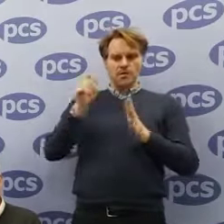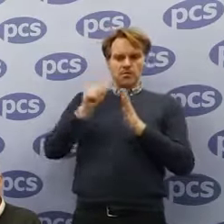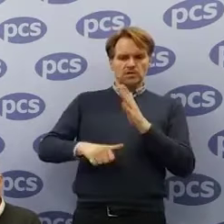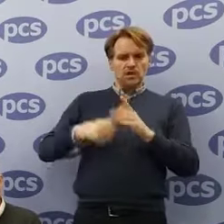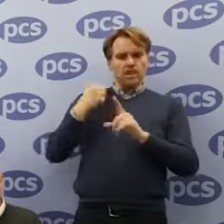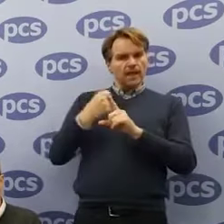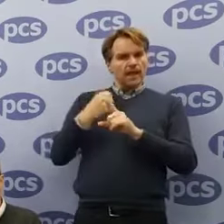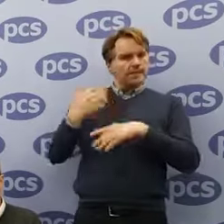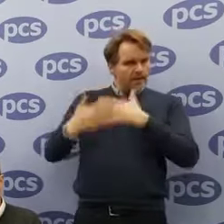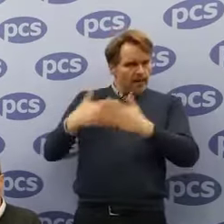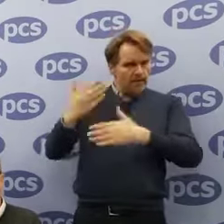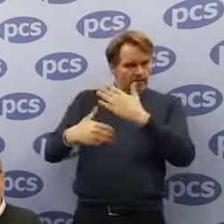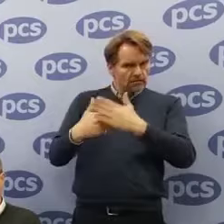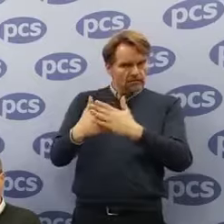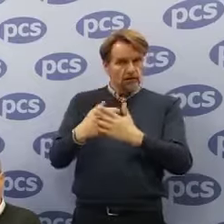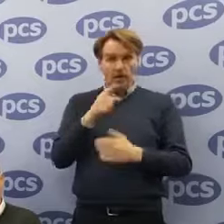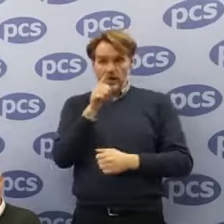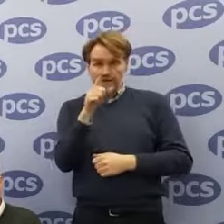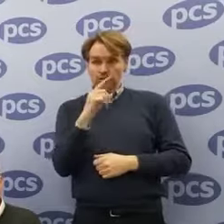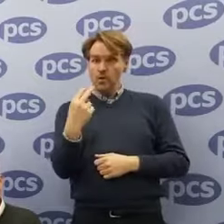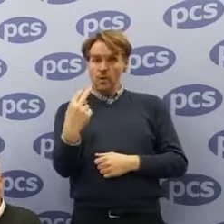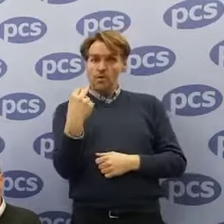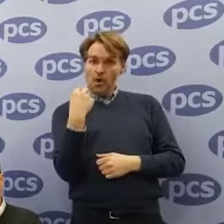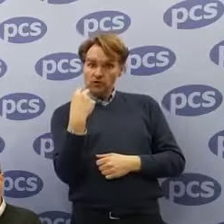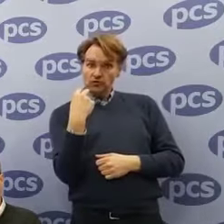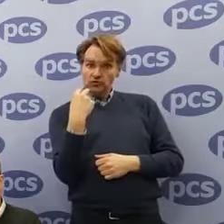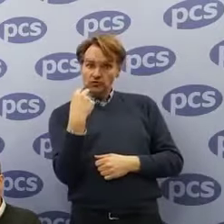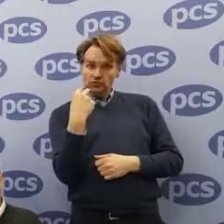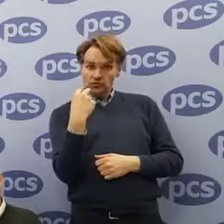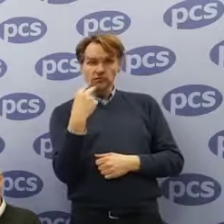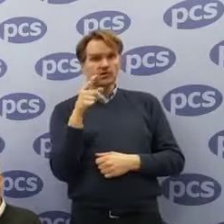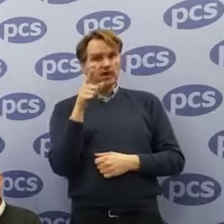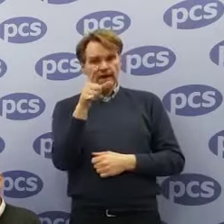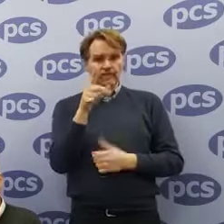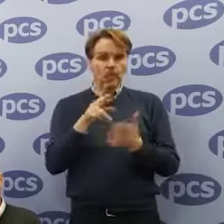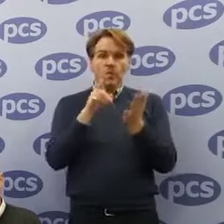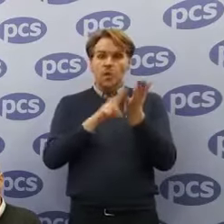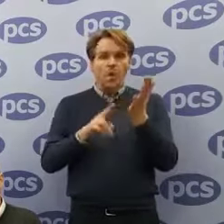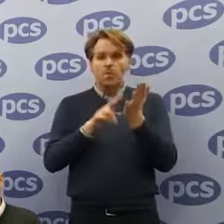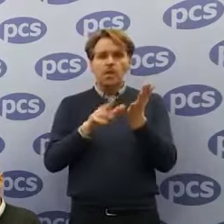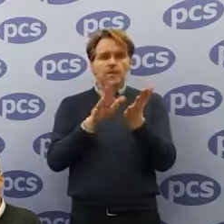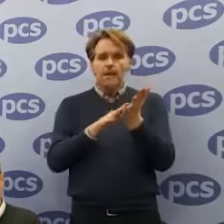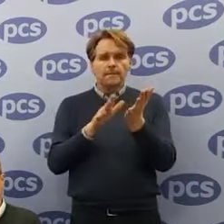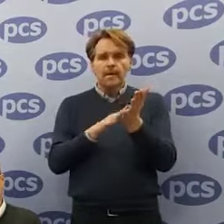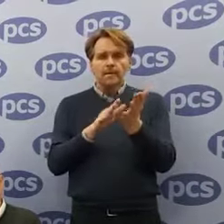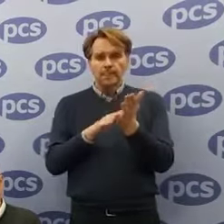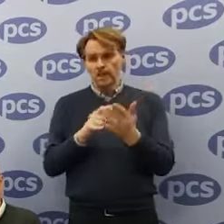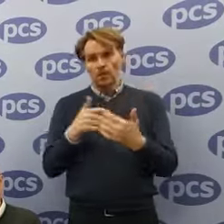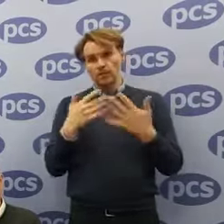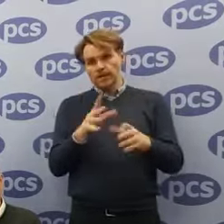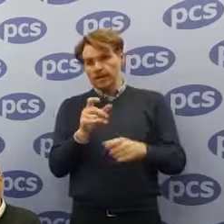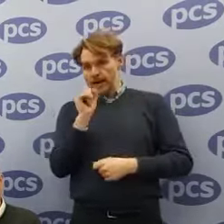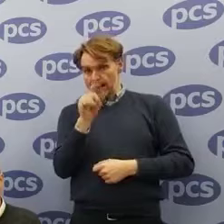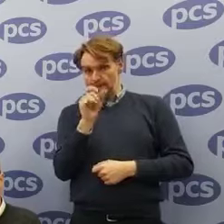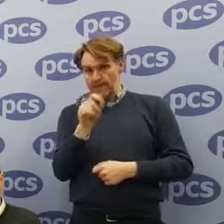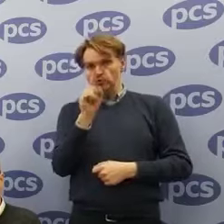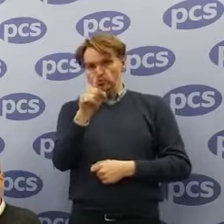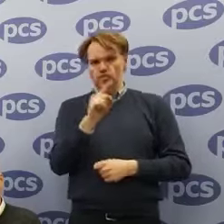would urge anybody watching here if you're an ordinary member we'd have emailed you a survey in the last few days to respond to that survey if you're